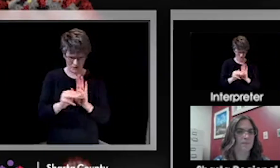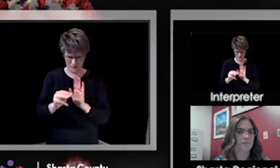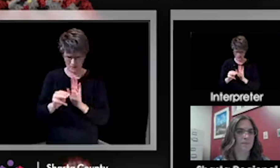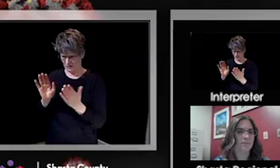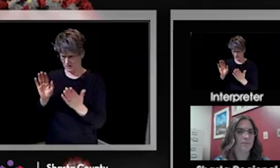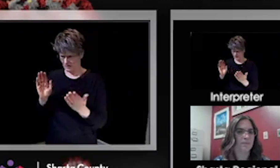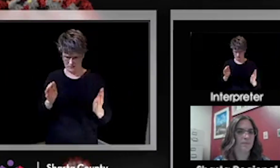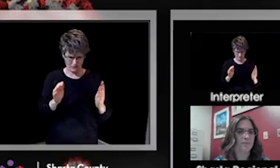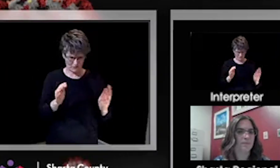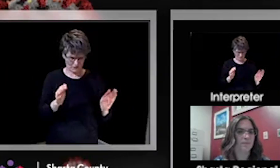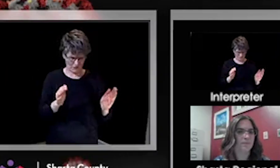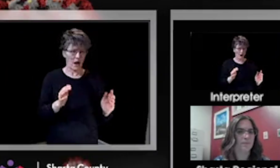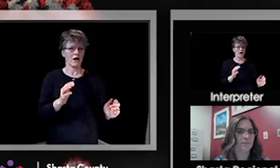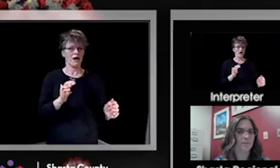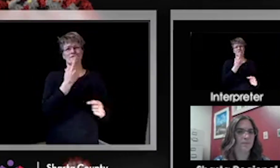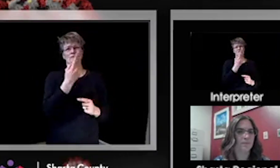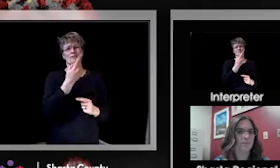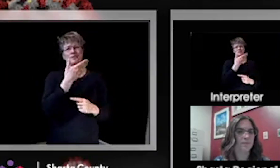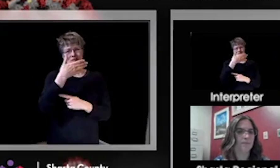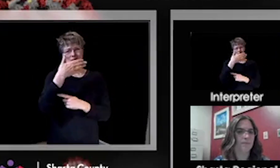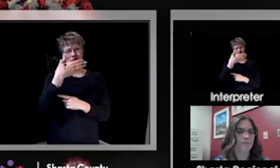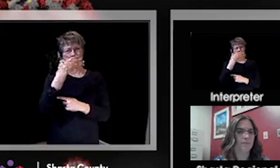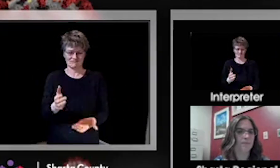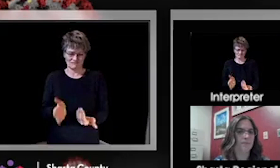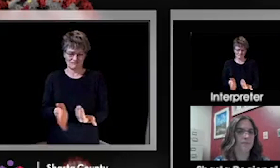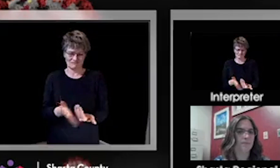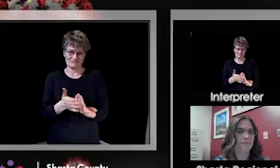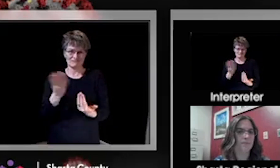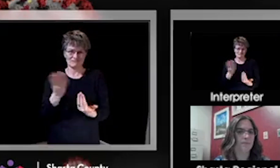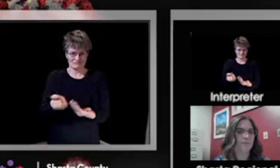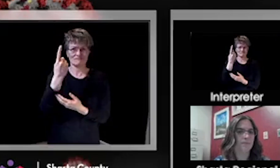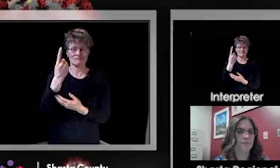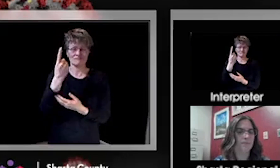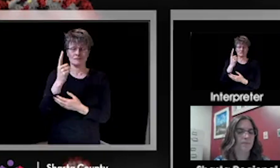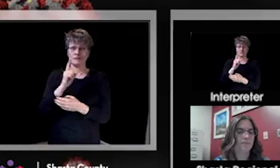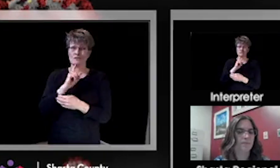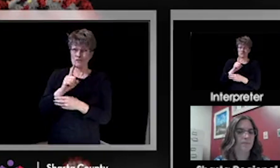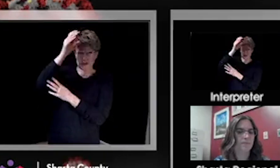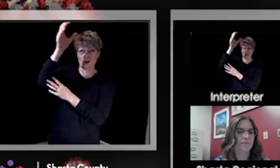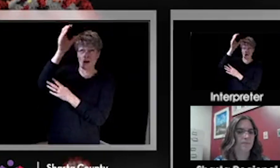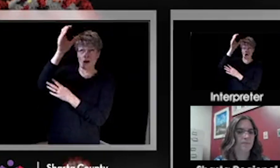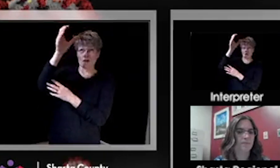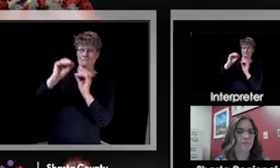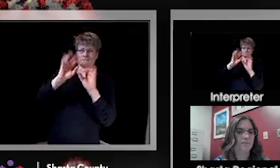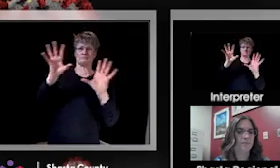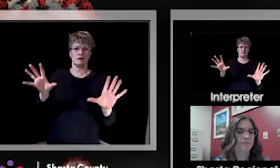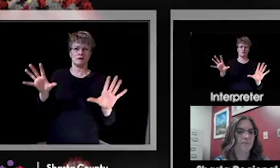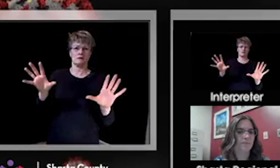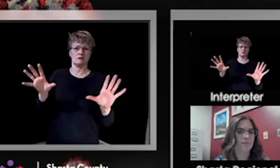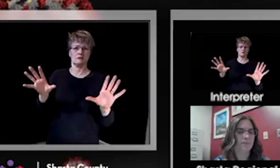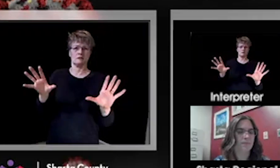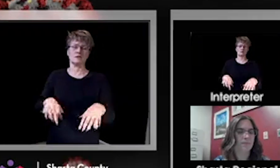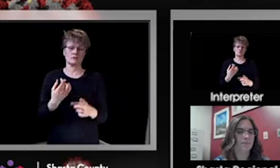is conceptual. I think some people are going on and looking at the specific numbers which